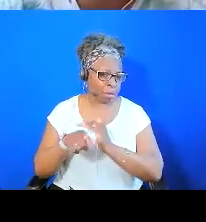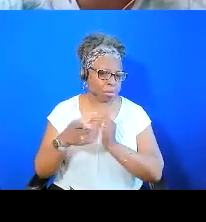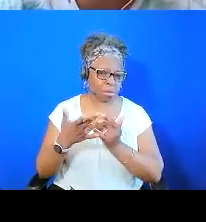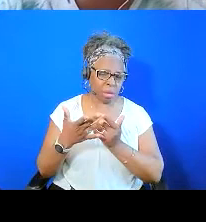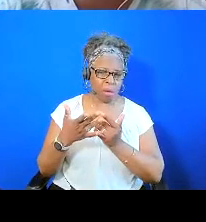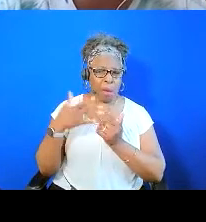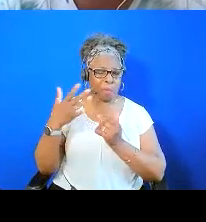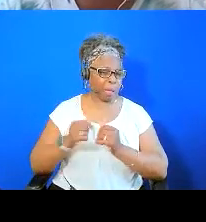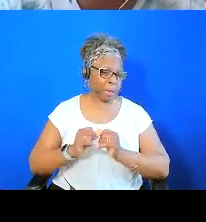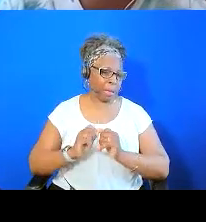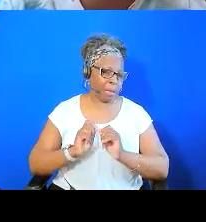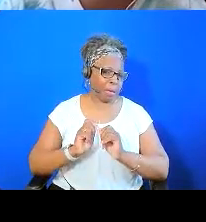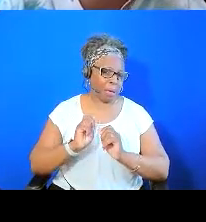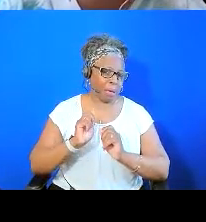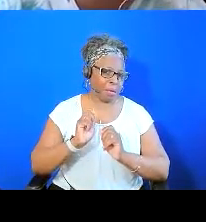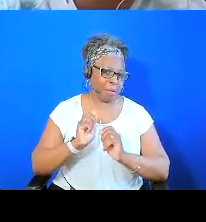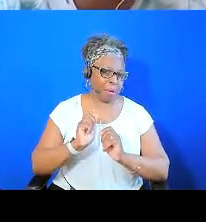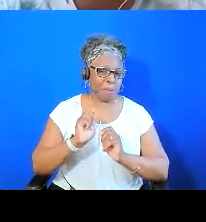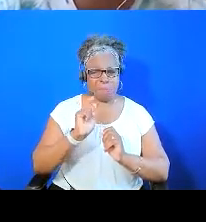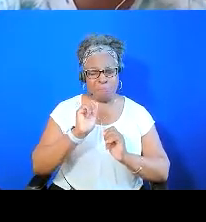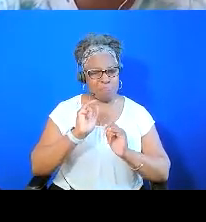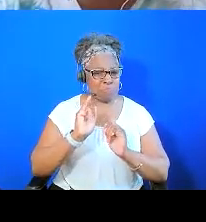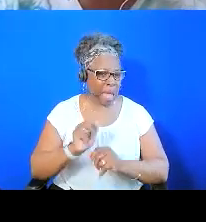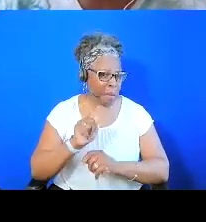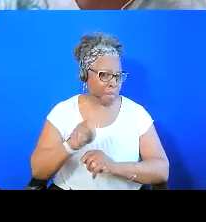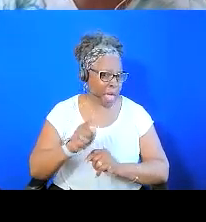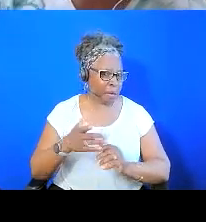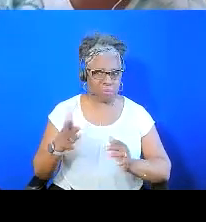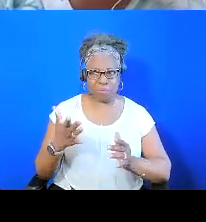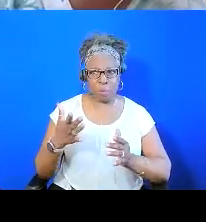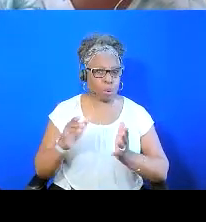problems with NHS on unemployment. So, the same over there, we could see that